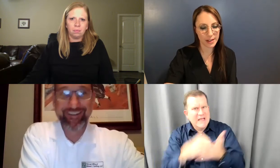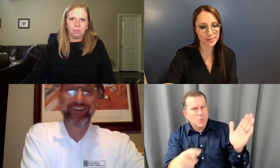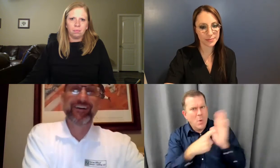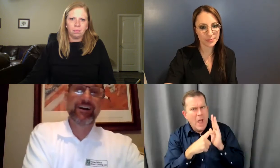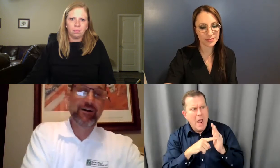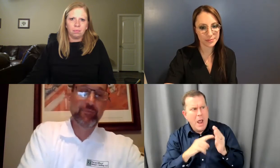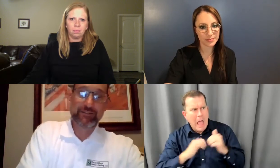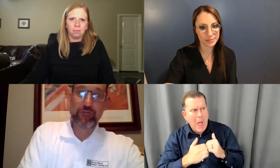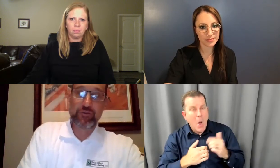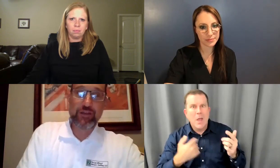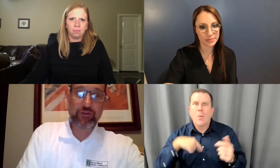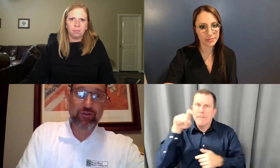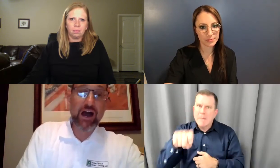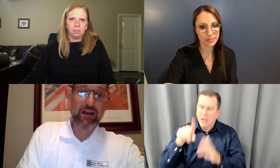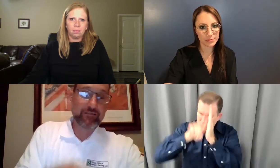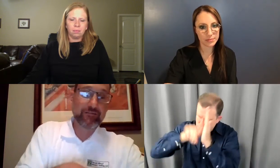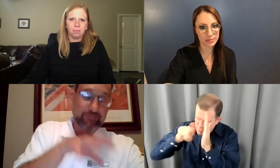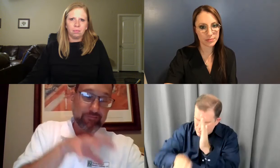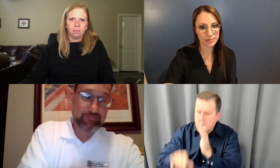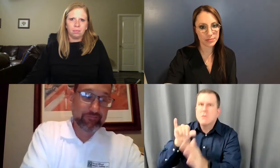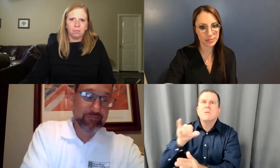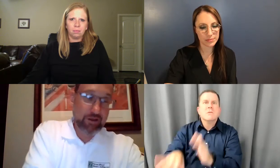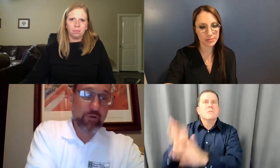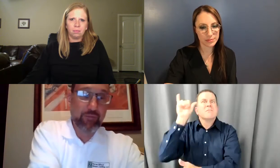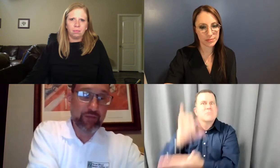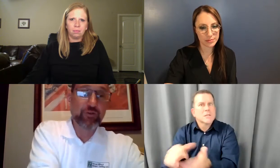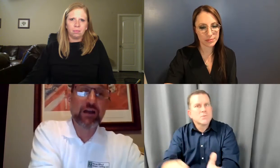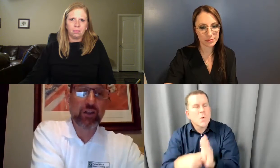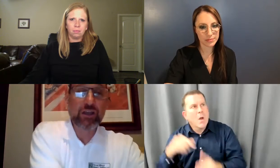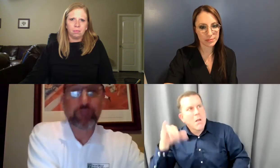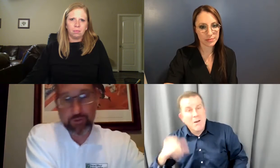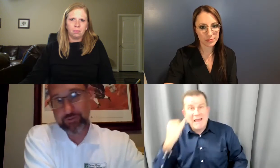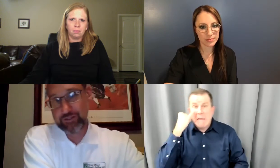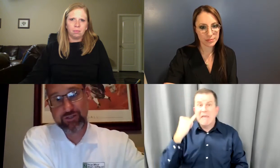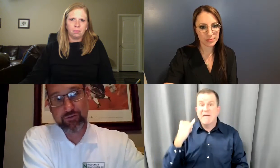Yeah. And so if you're not looking for those issues,